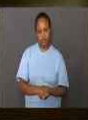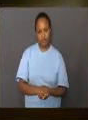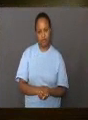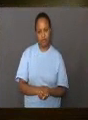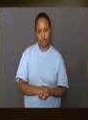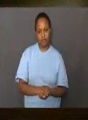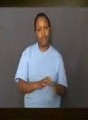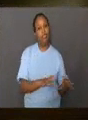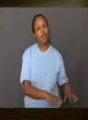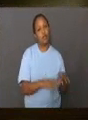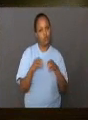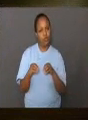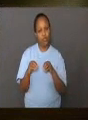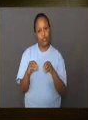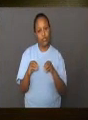students let's get ready